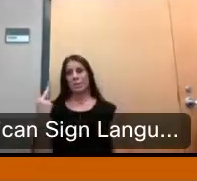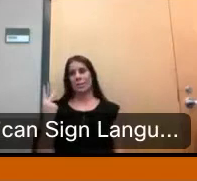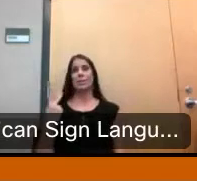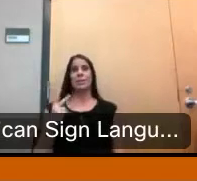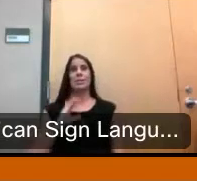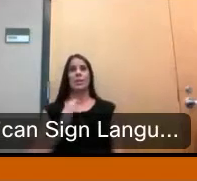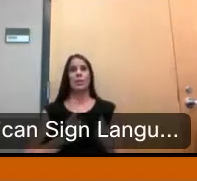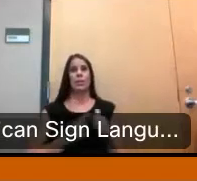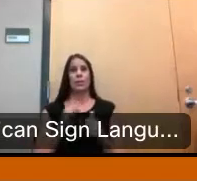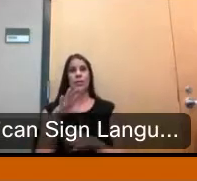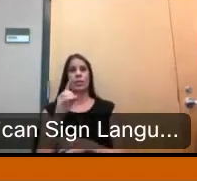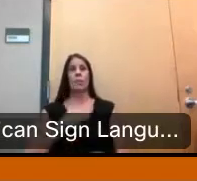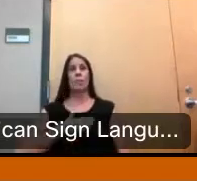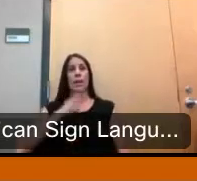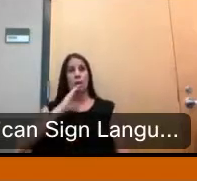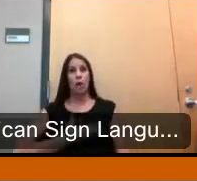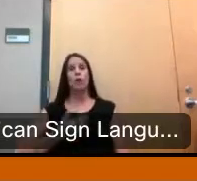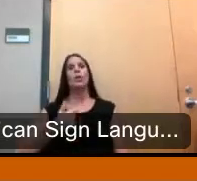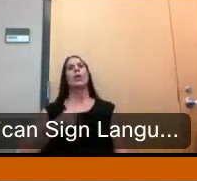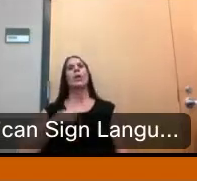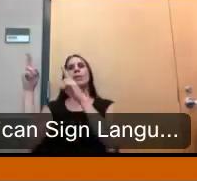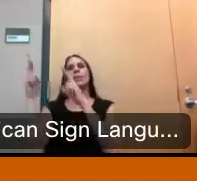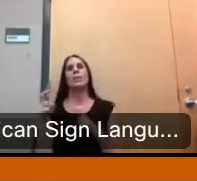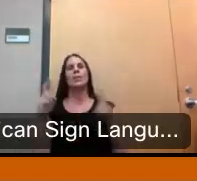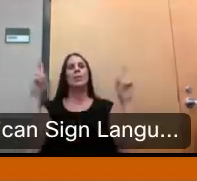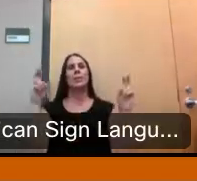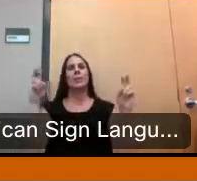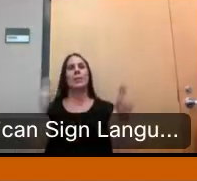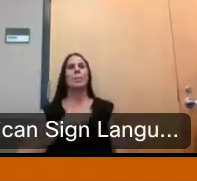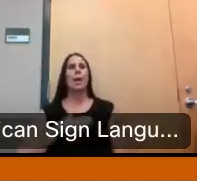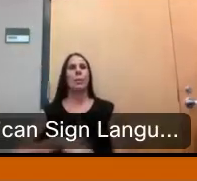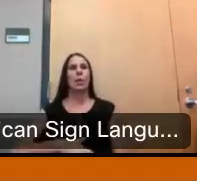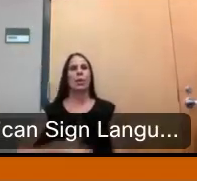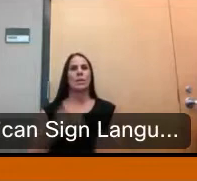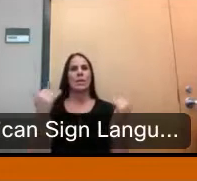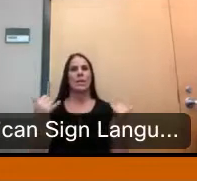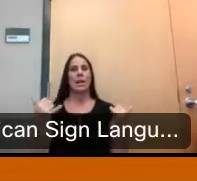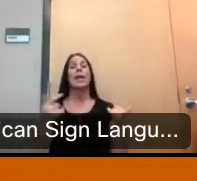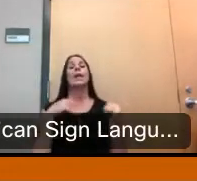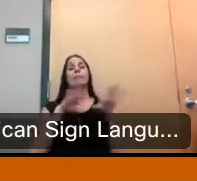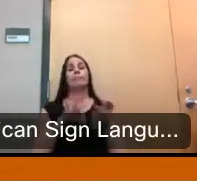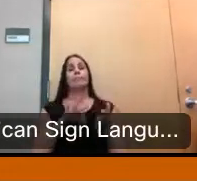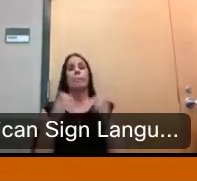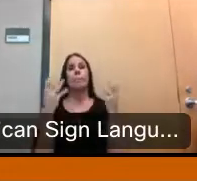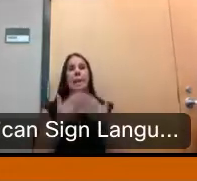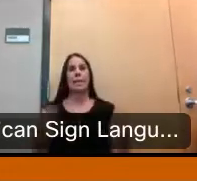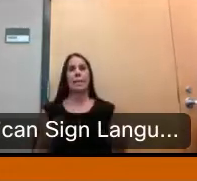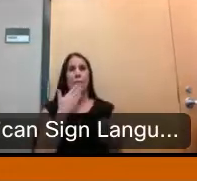my daughter now. I like downloaded my pregnancy today. It does so many things really well, but the whole time, I'm like, this app is clearly not designed